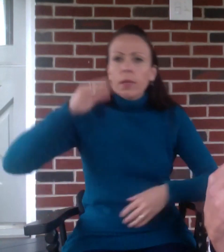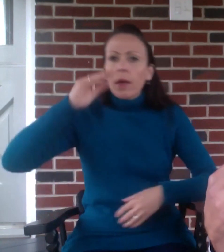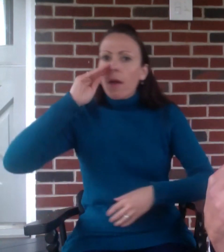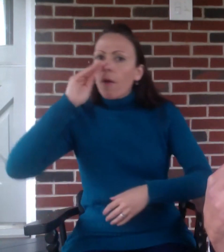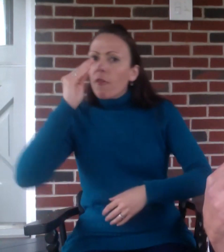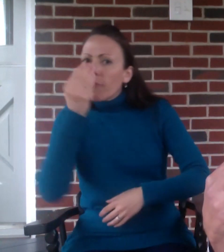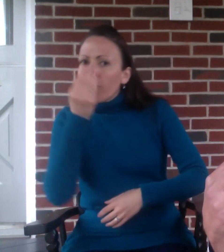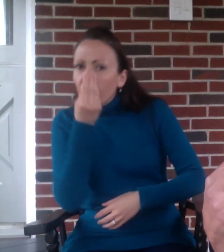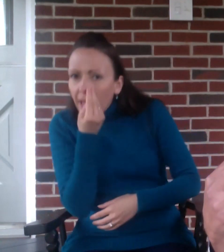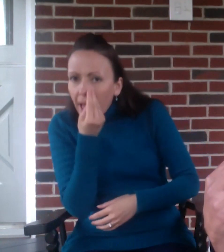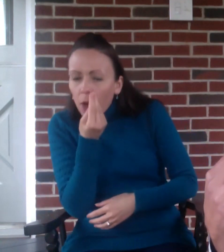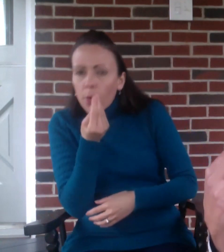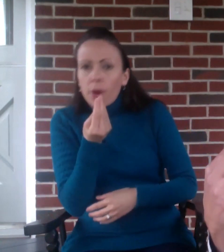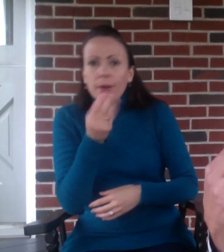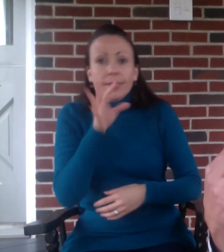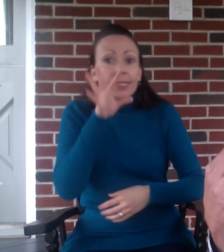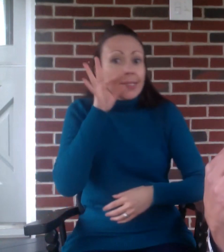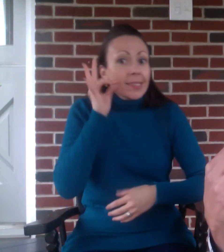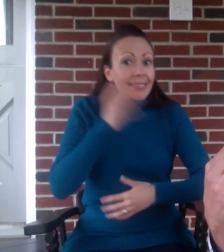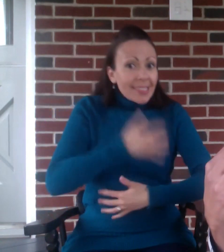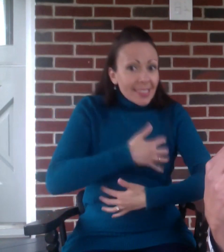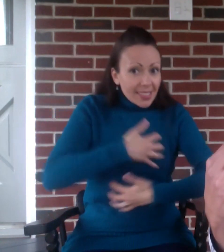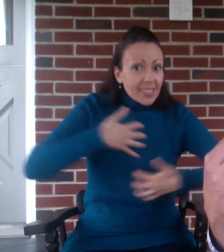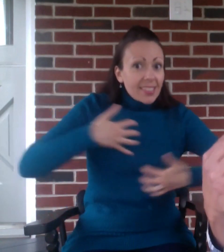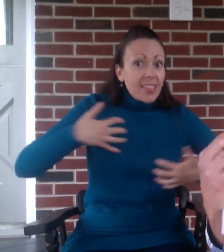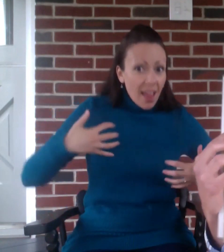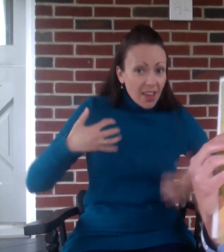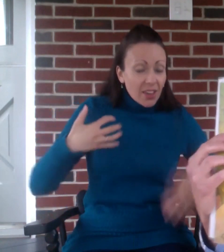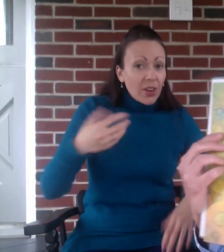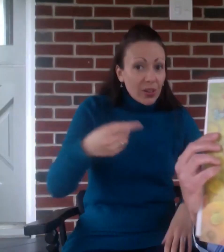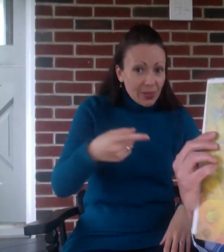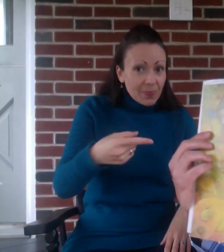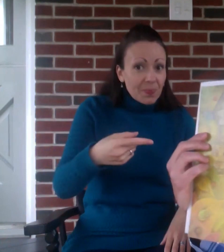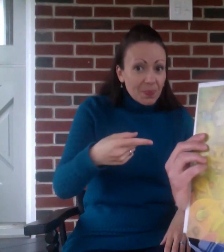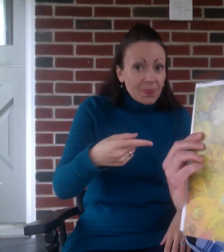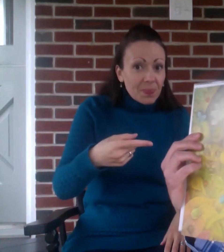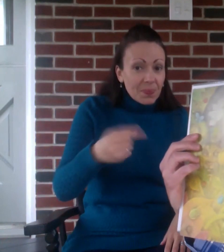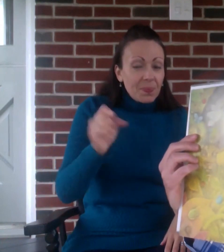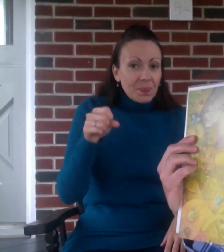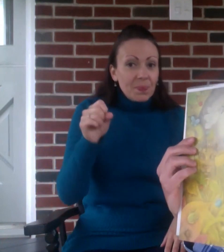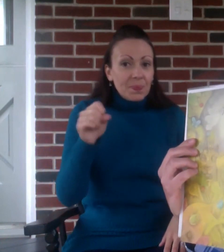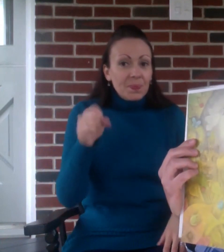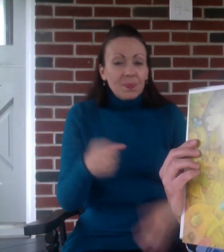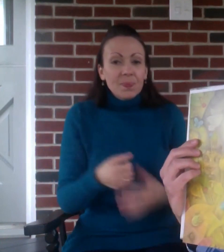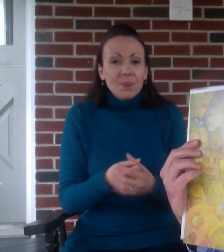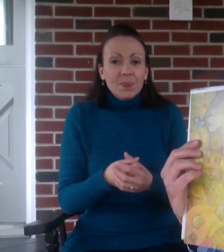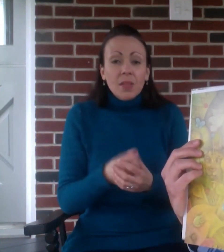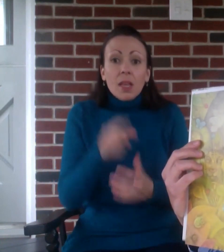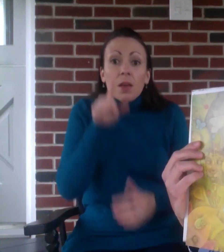The toucan, you can see it fine. But I think the thing that's most interesting is remember that picture of that toucan in his house?